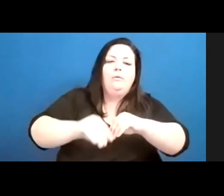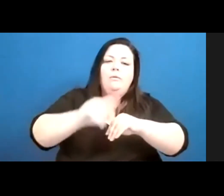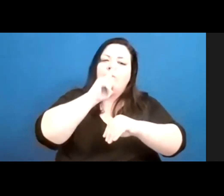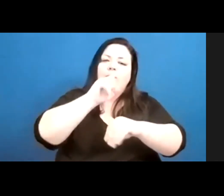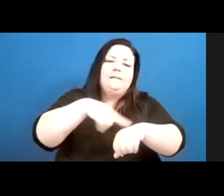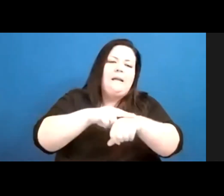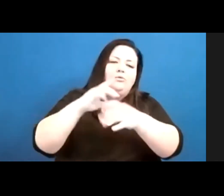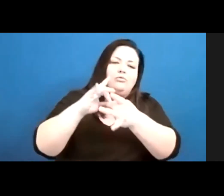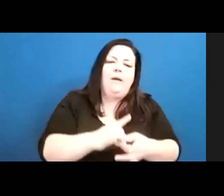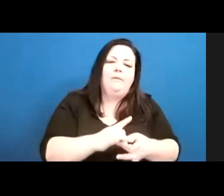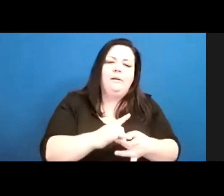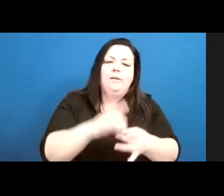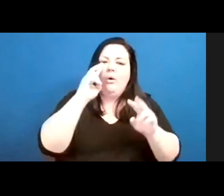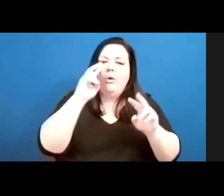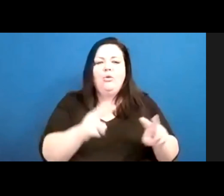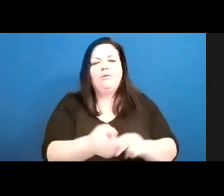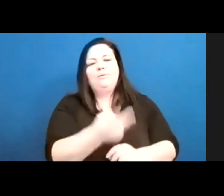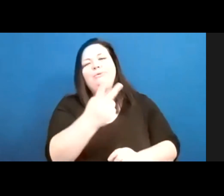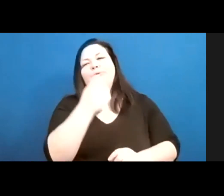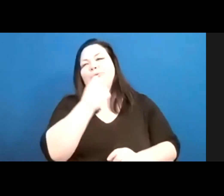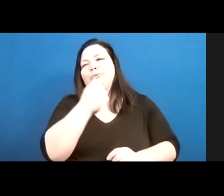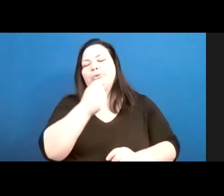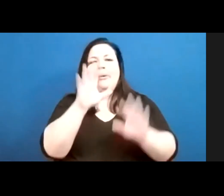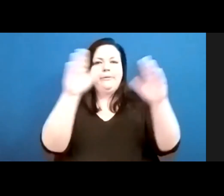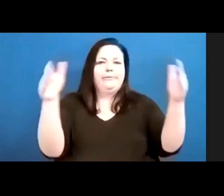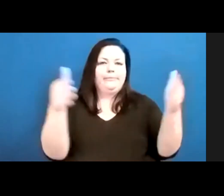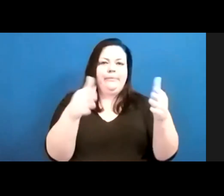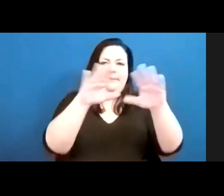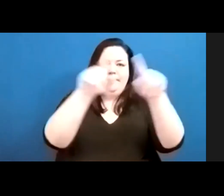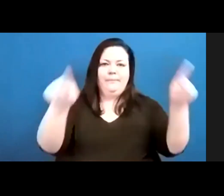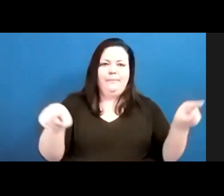Look at these two girls, center frame,/ who hold out their arms/